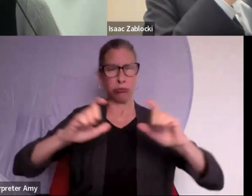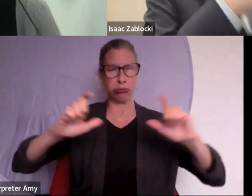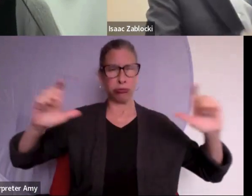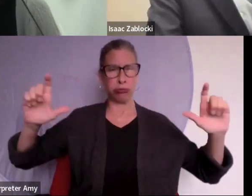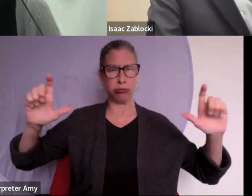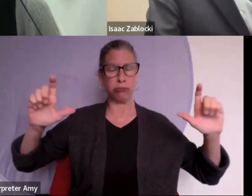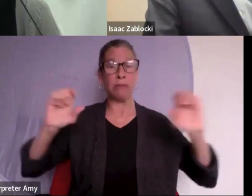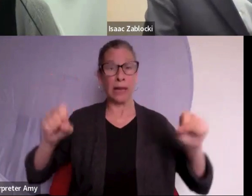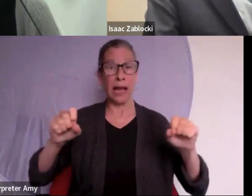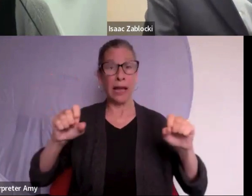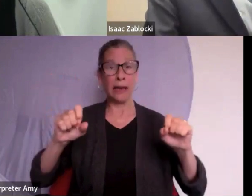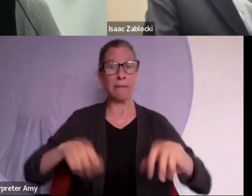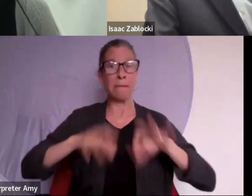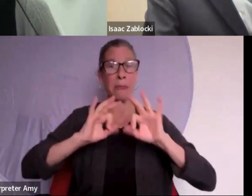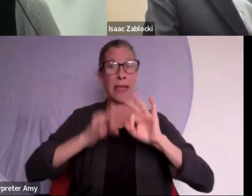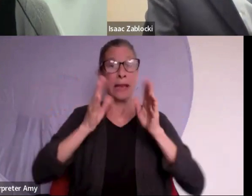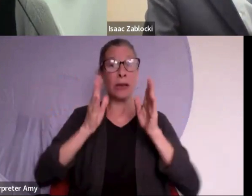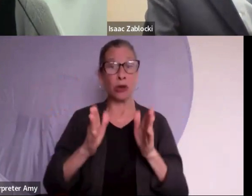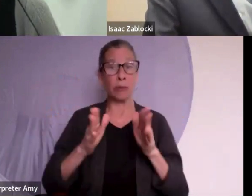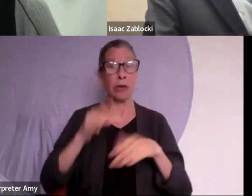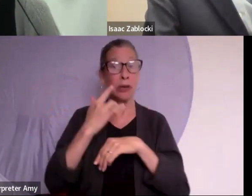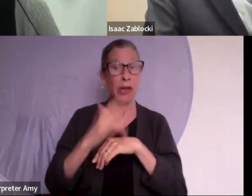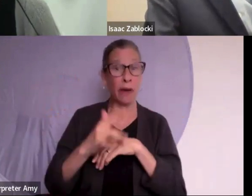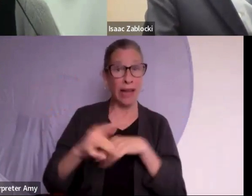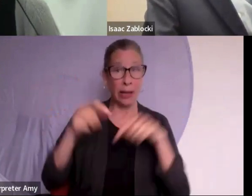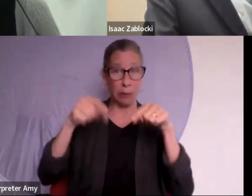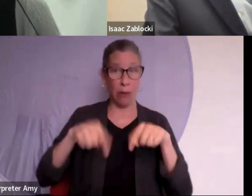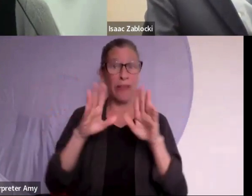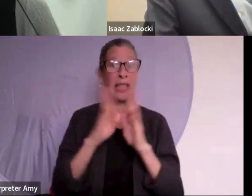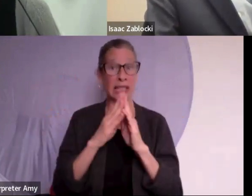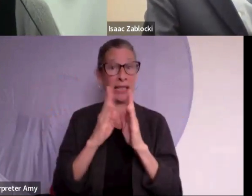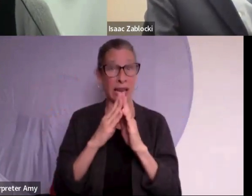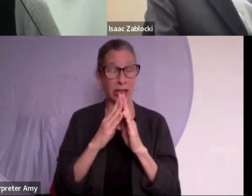ASL interpreting is available for this session. Similar to